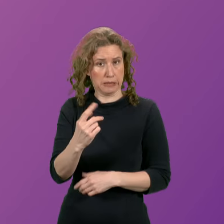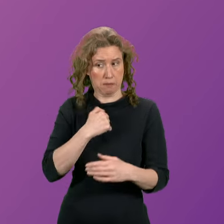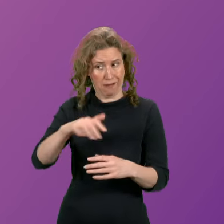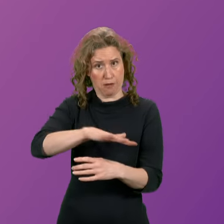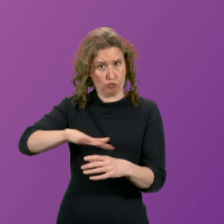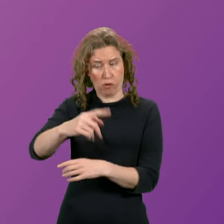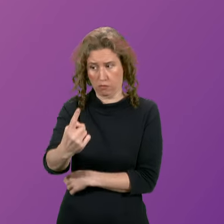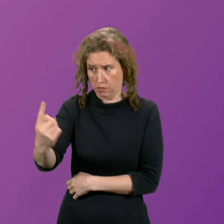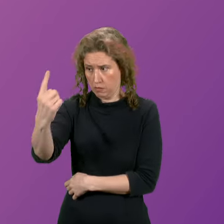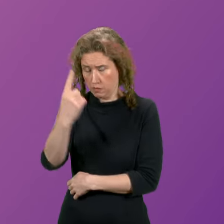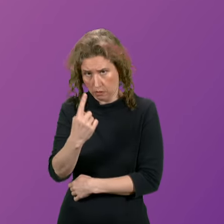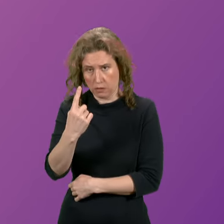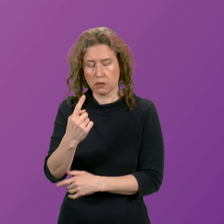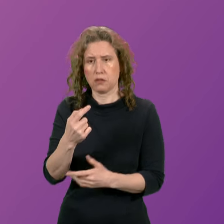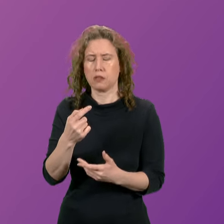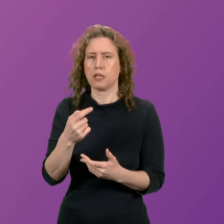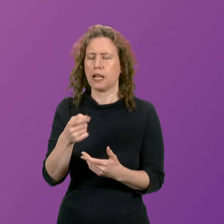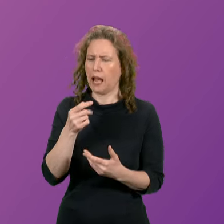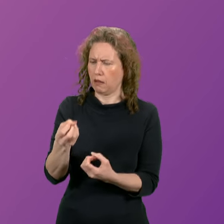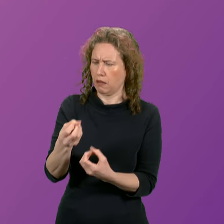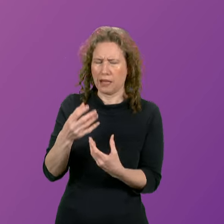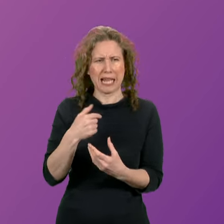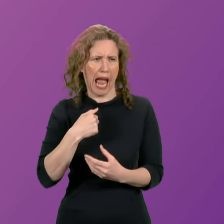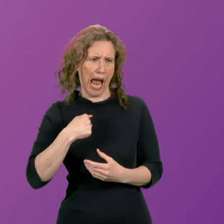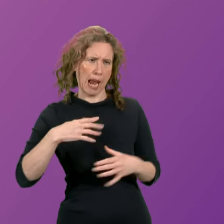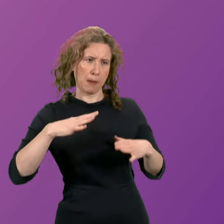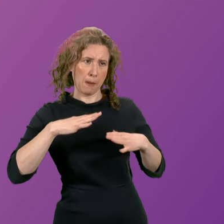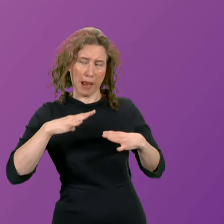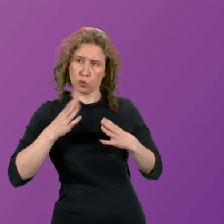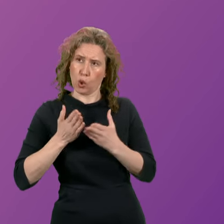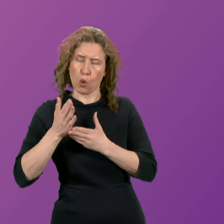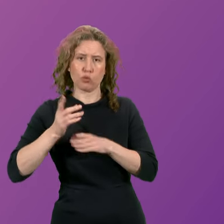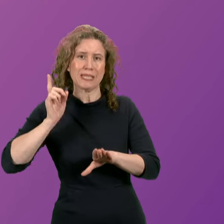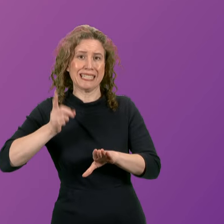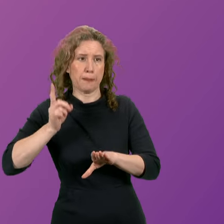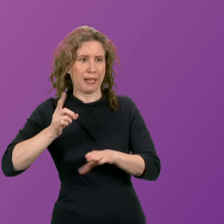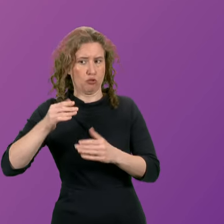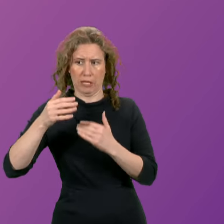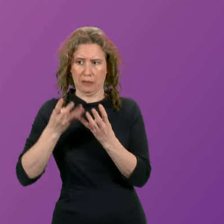If a constituent came to me and said that they were about to face a disciplinary panel at work,